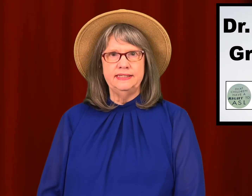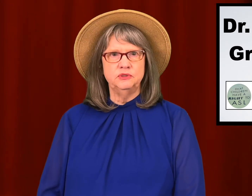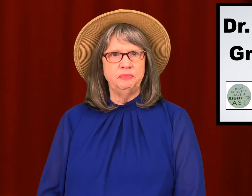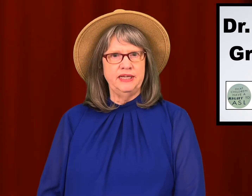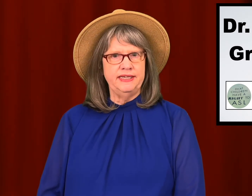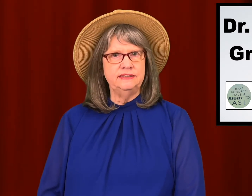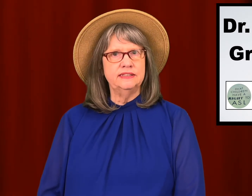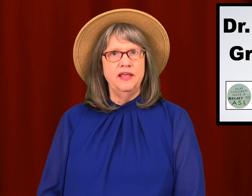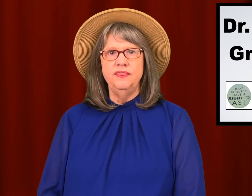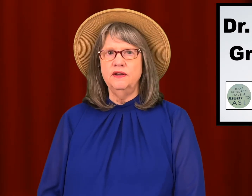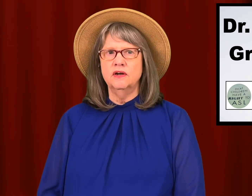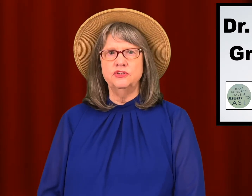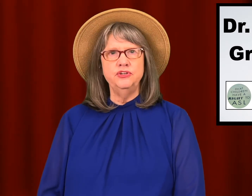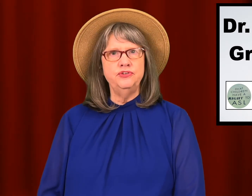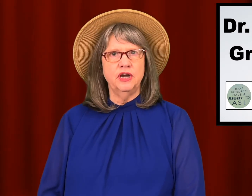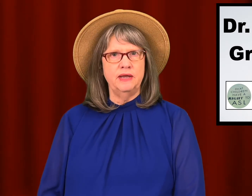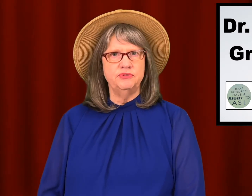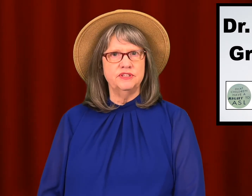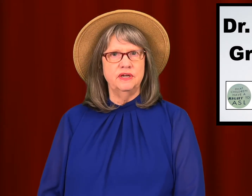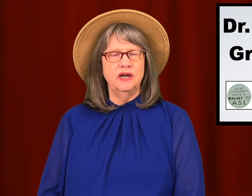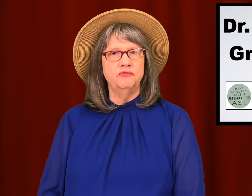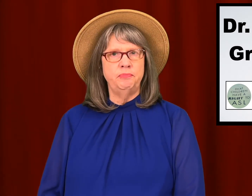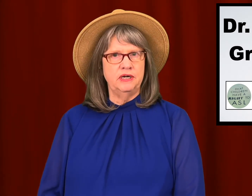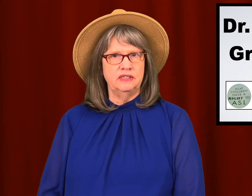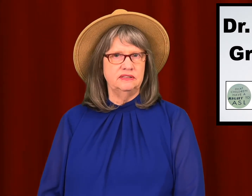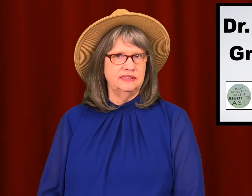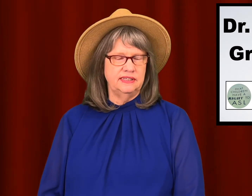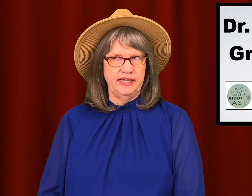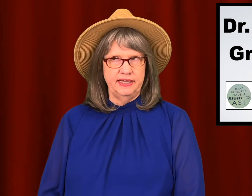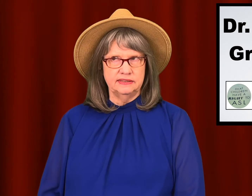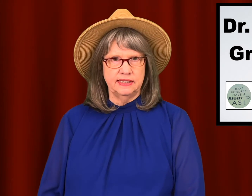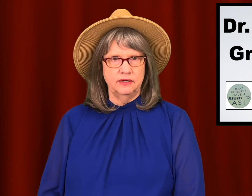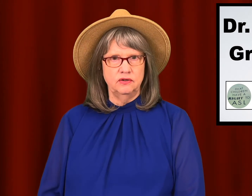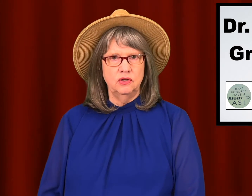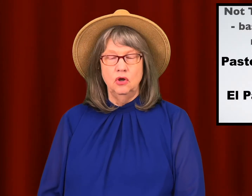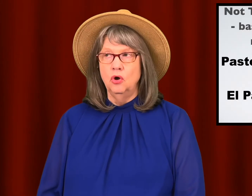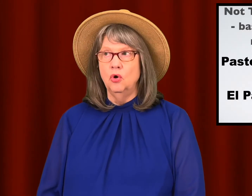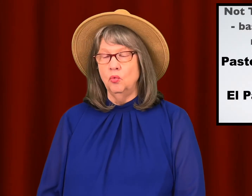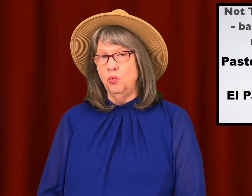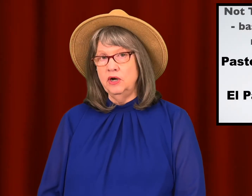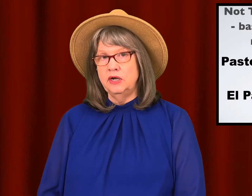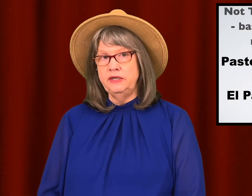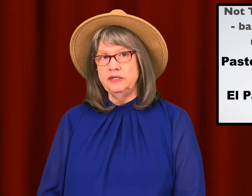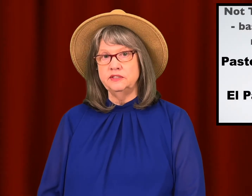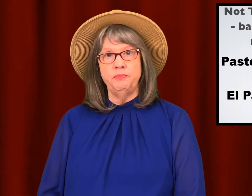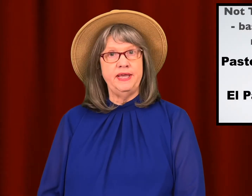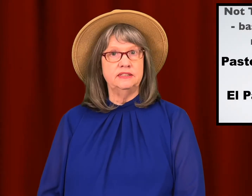explains there are two types of puns in ASL. One is based